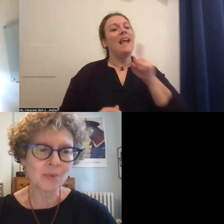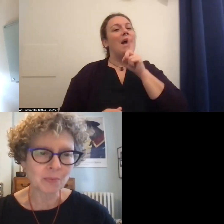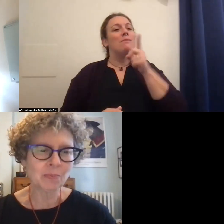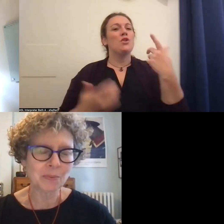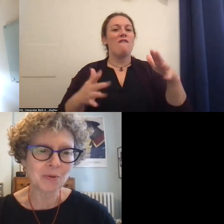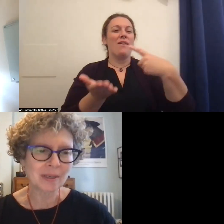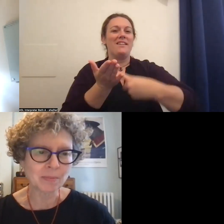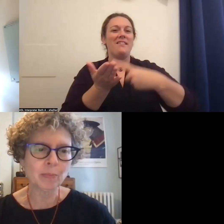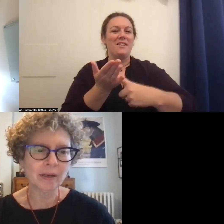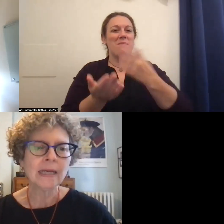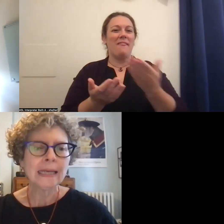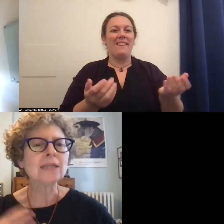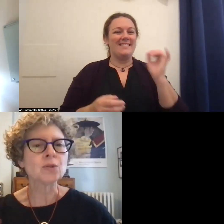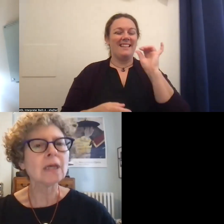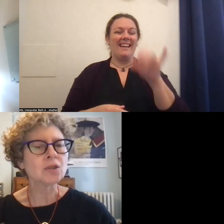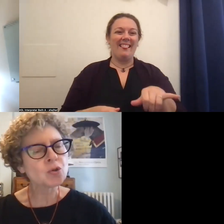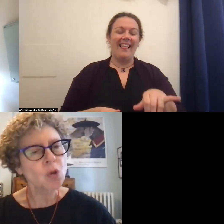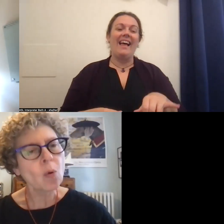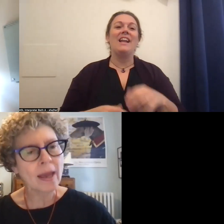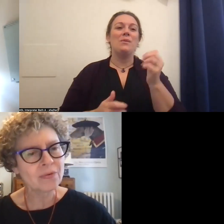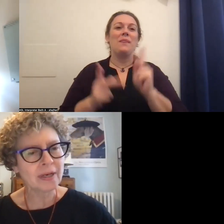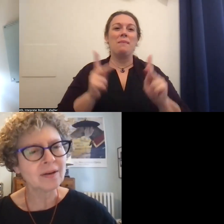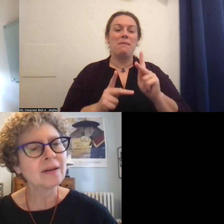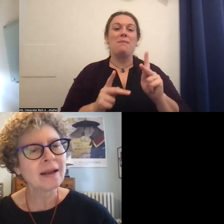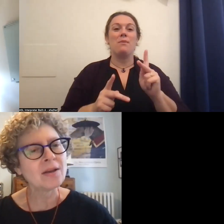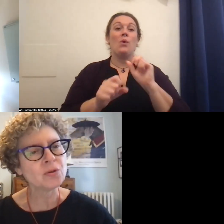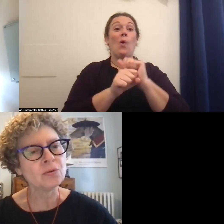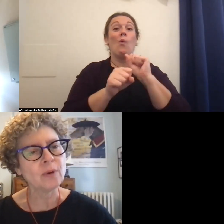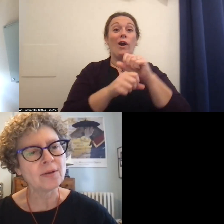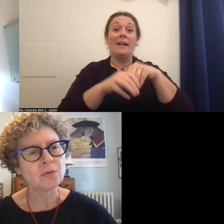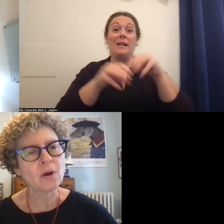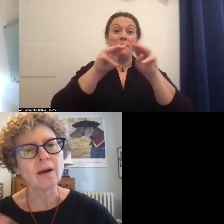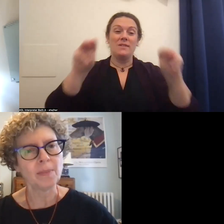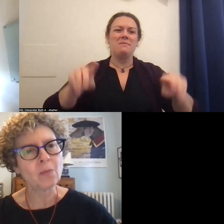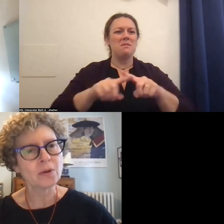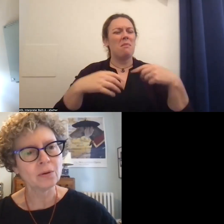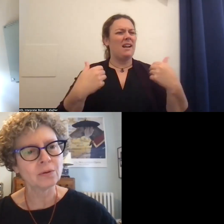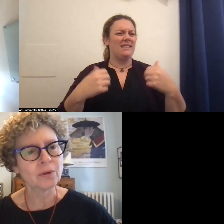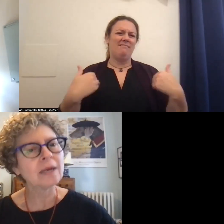with people in museums but it's, it's so evident as you as you talk about what you're learning.